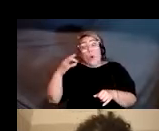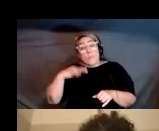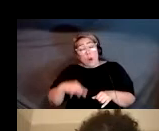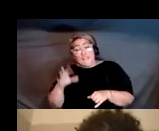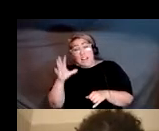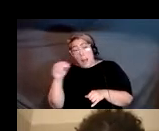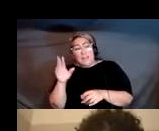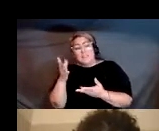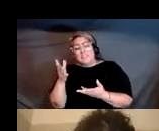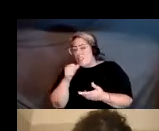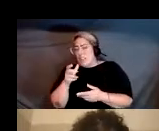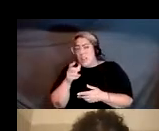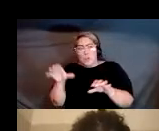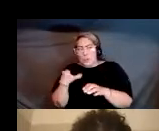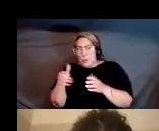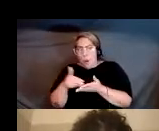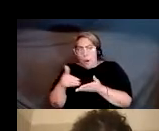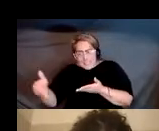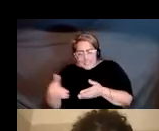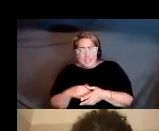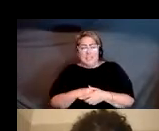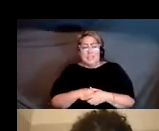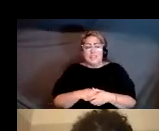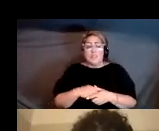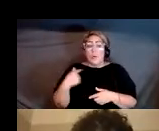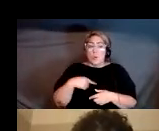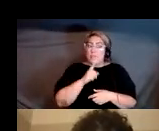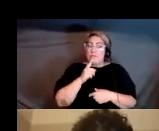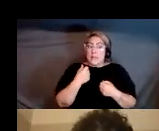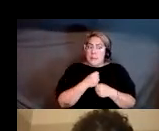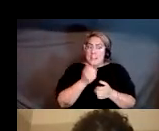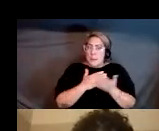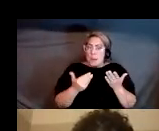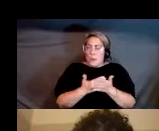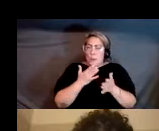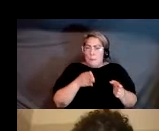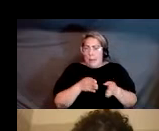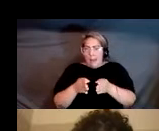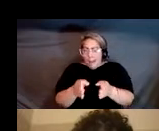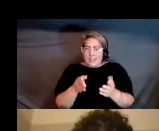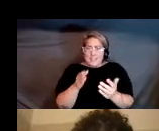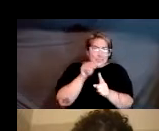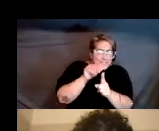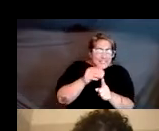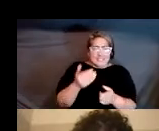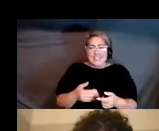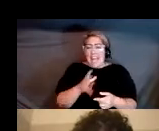very actively. So we have made some inroads into speaking not only with city council and mayors office but on the state level and